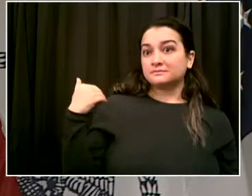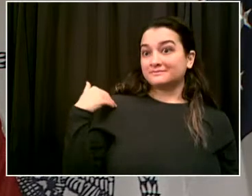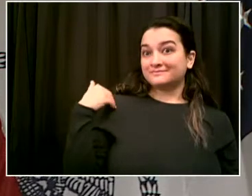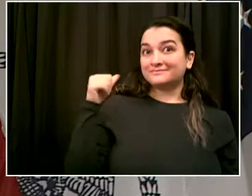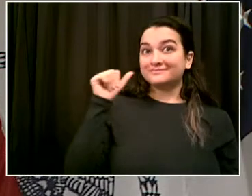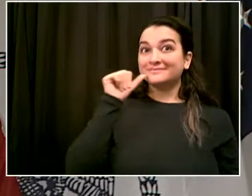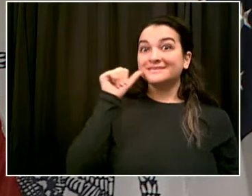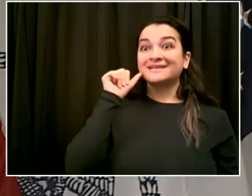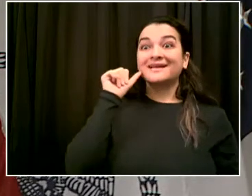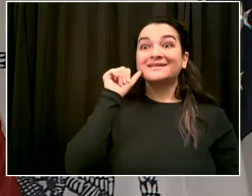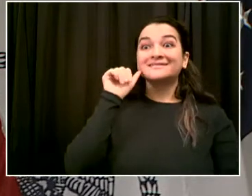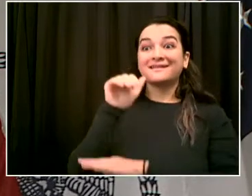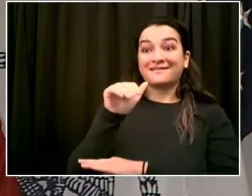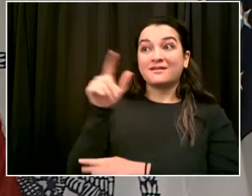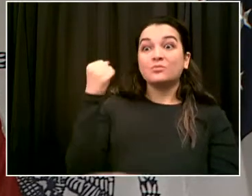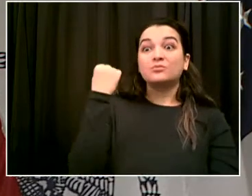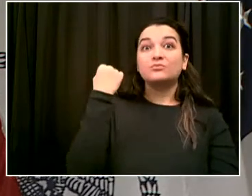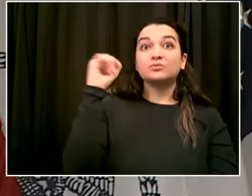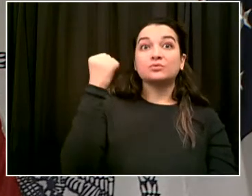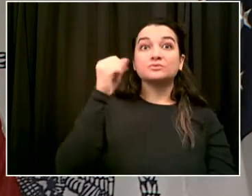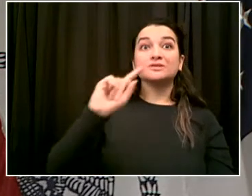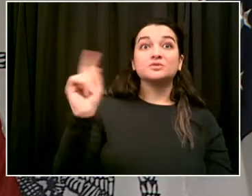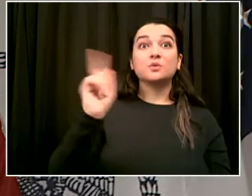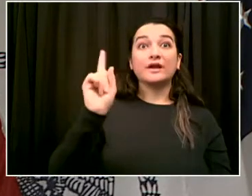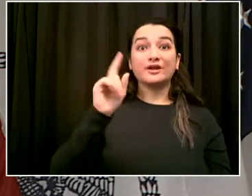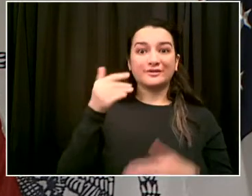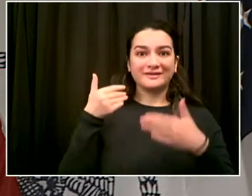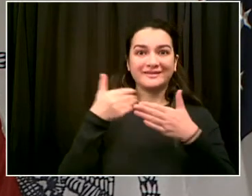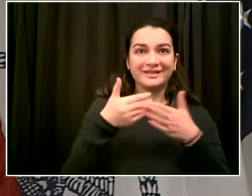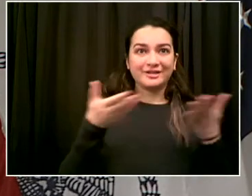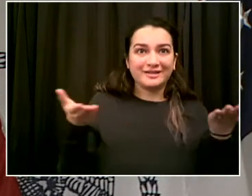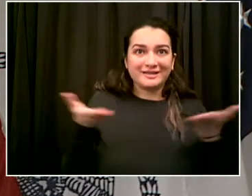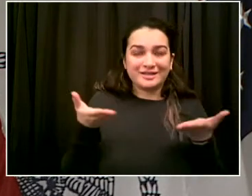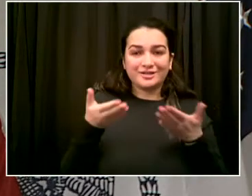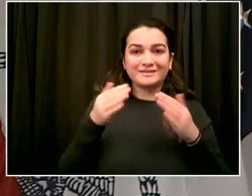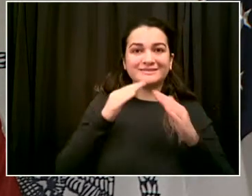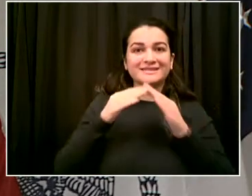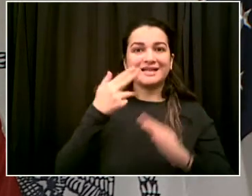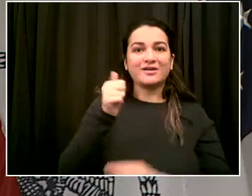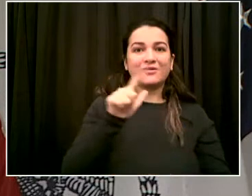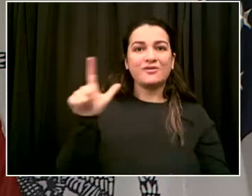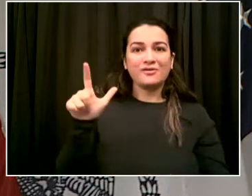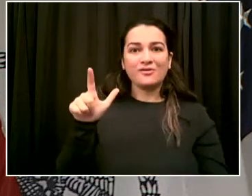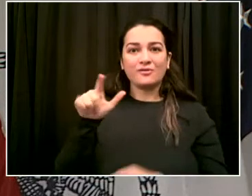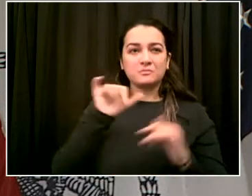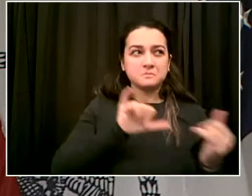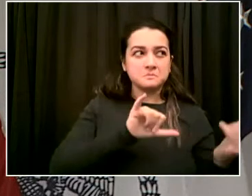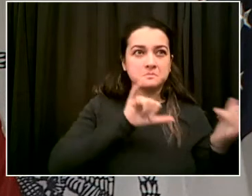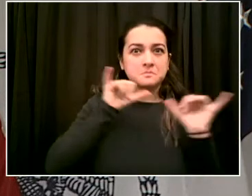WILL CERTAINLY DO THAT. WE HAVE TIME FOR TWO MORE. Reporter: